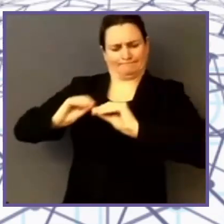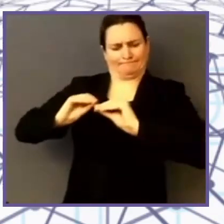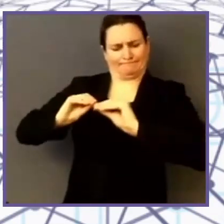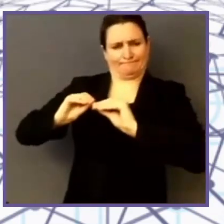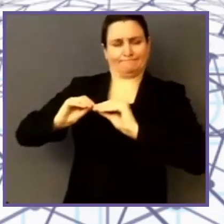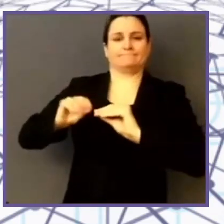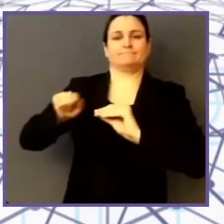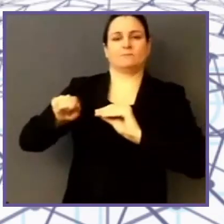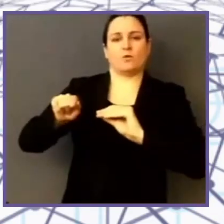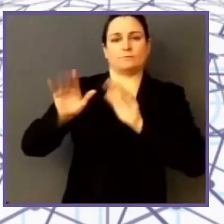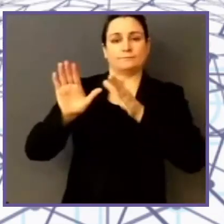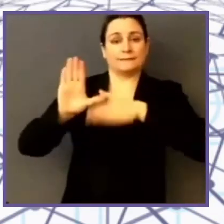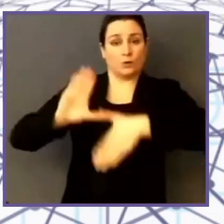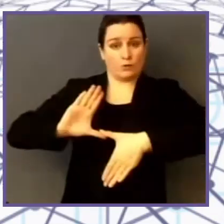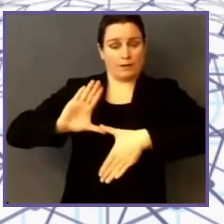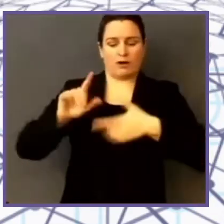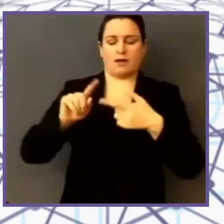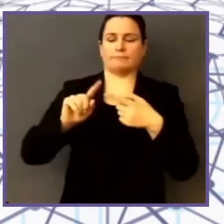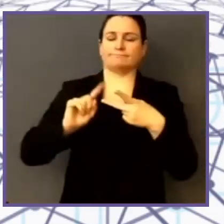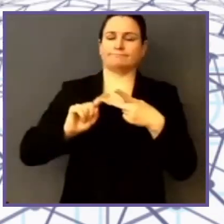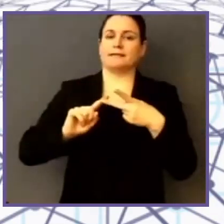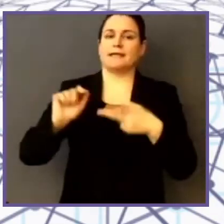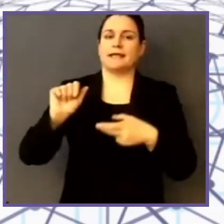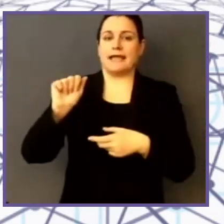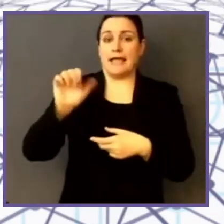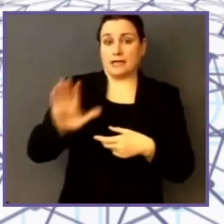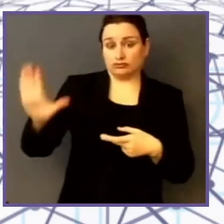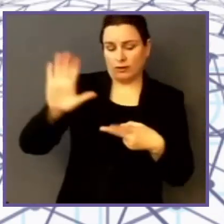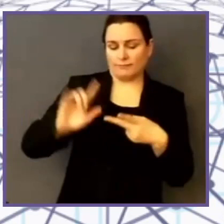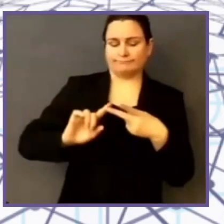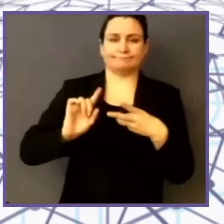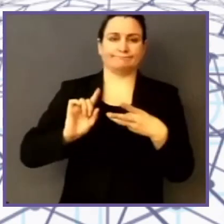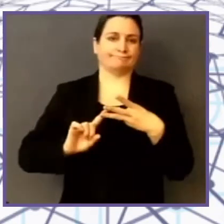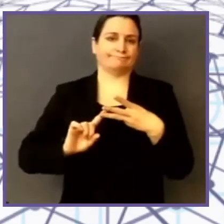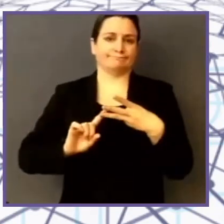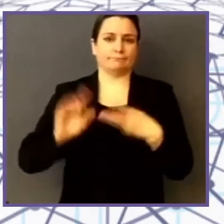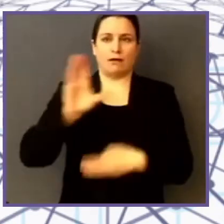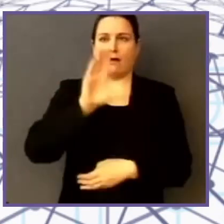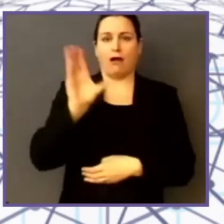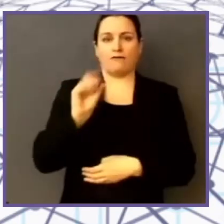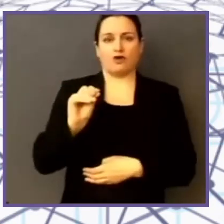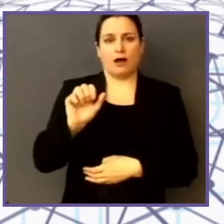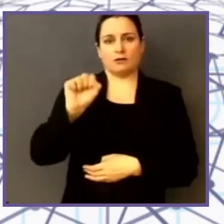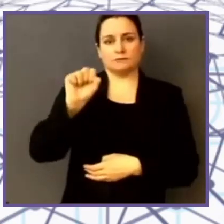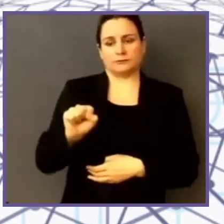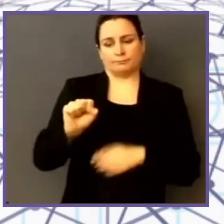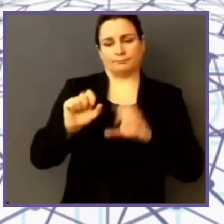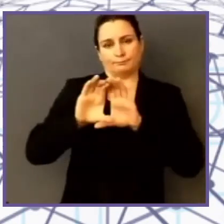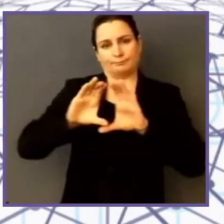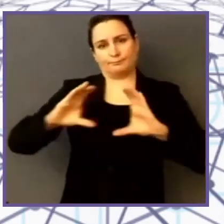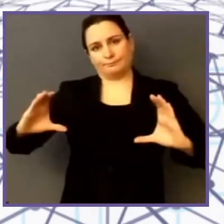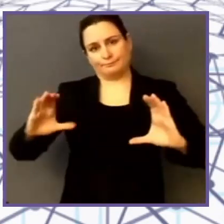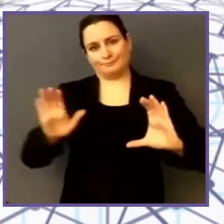Asia and Sub Saharan Africa, who will be working with us throughout throughout this project